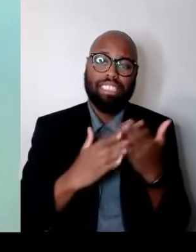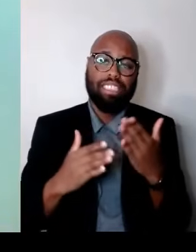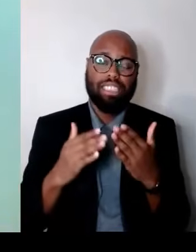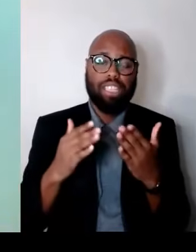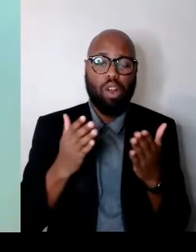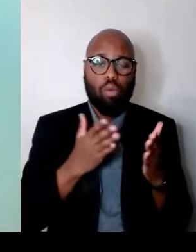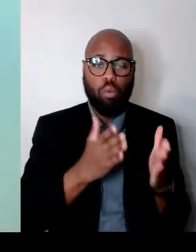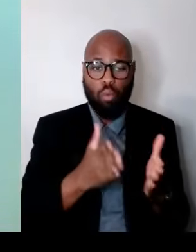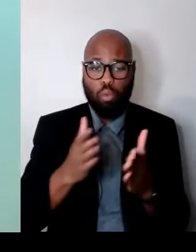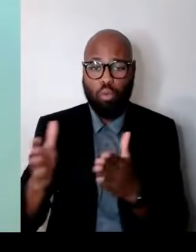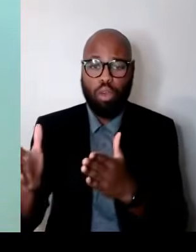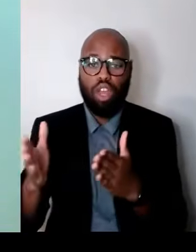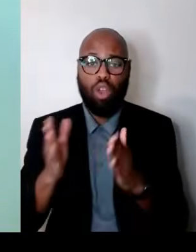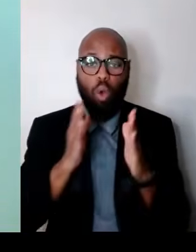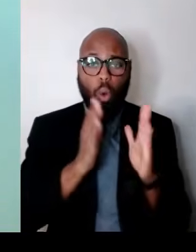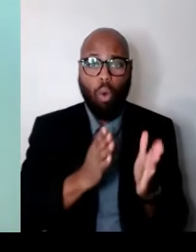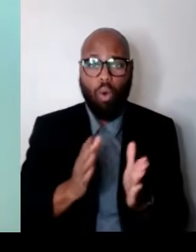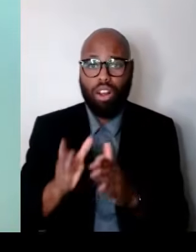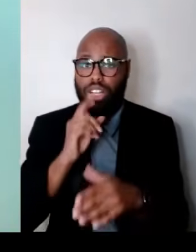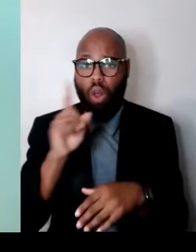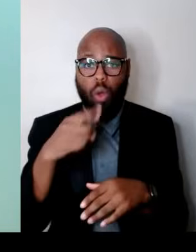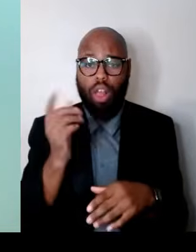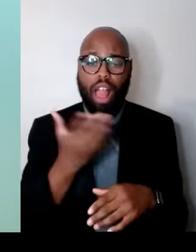not only is our medicine, but the idea,